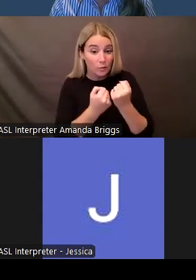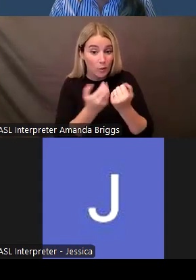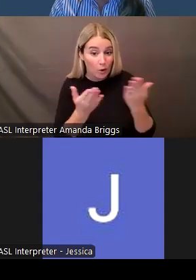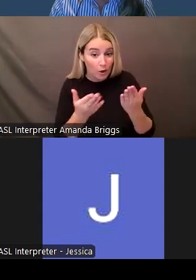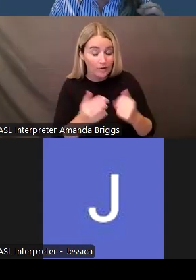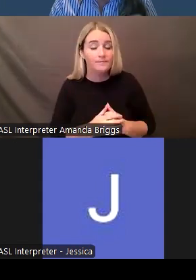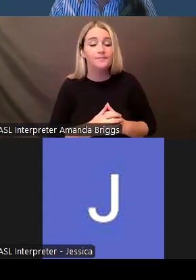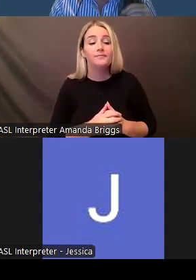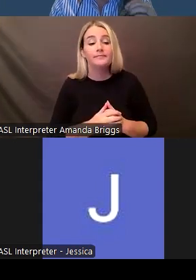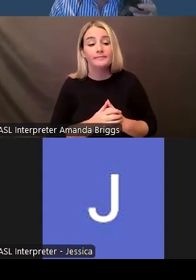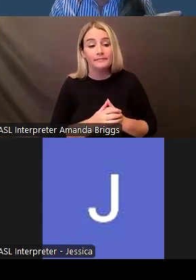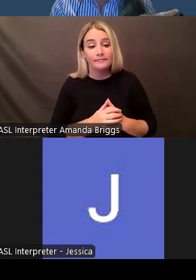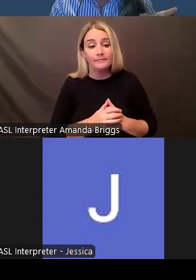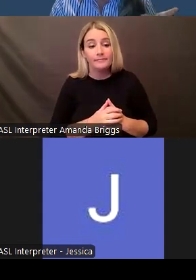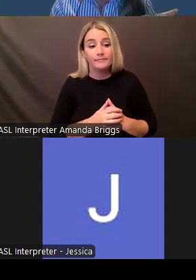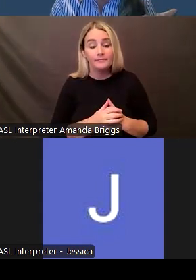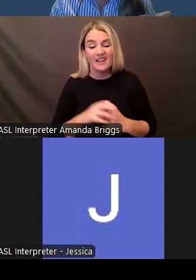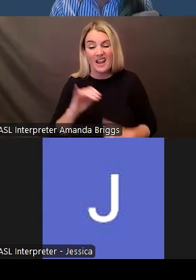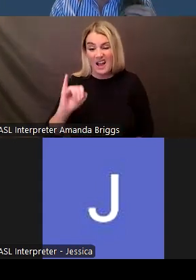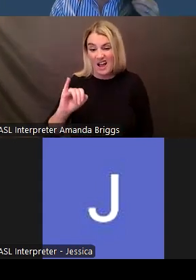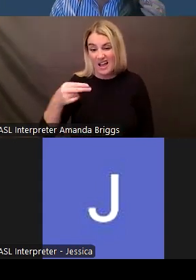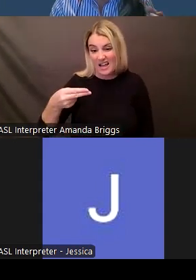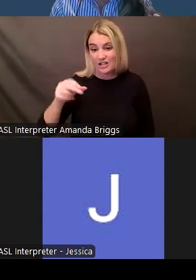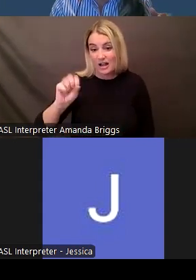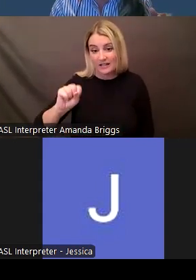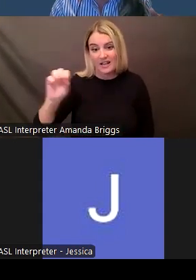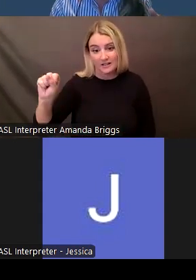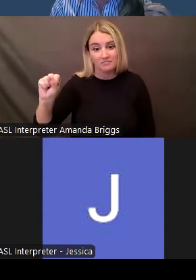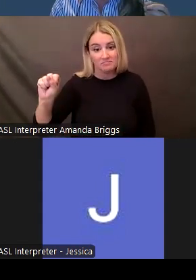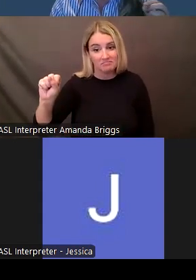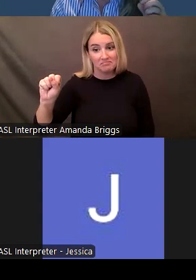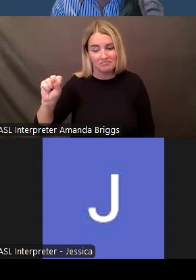or IHSS program that many people know well.